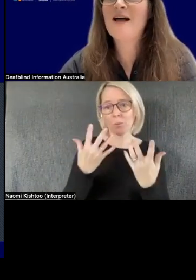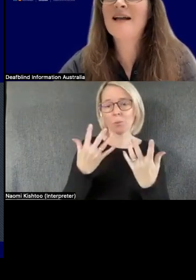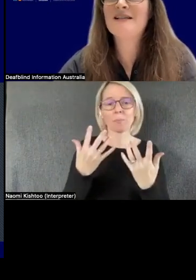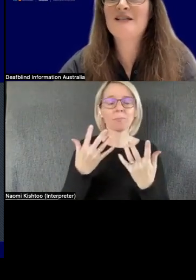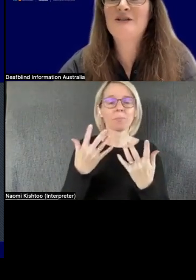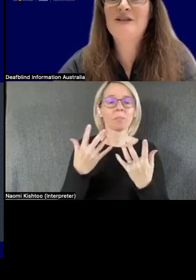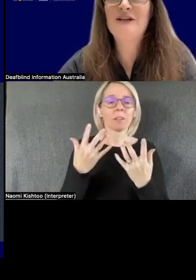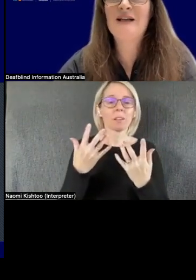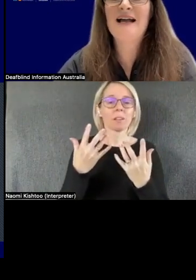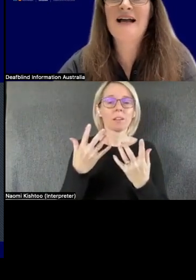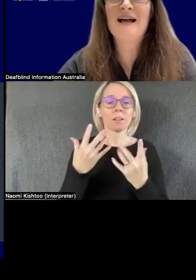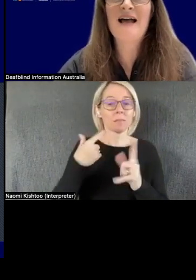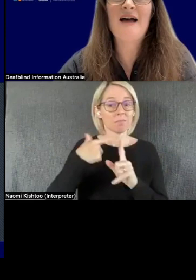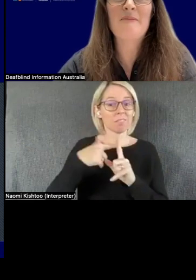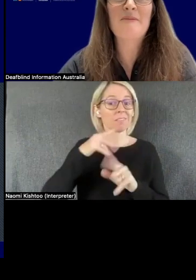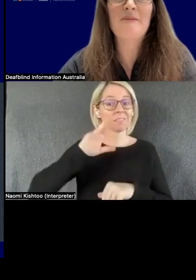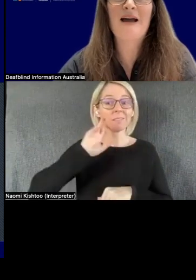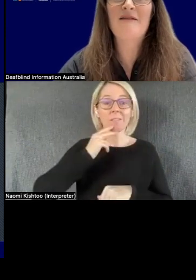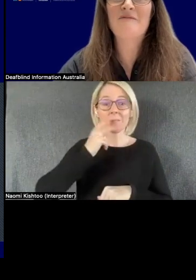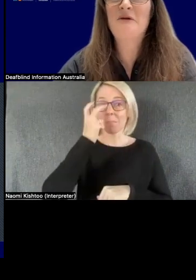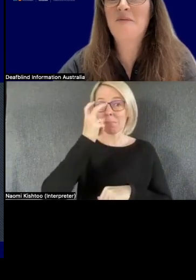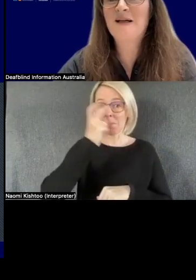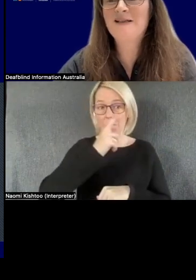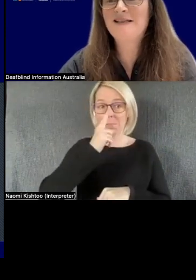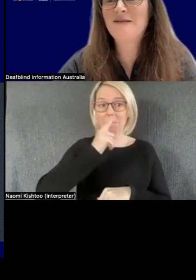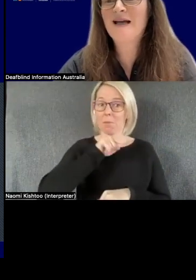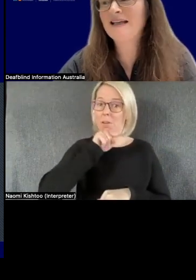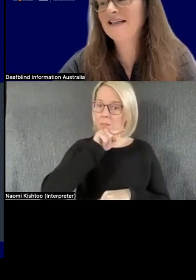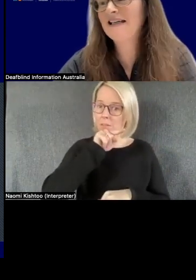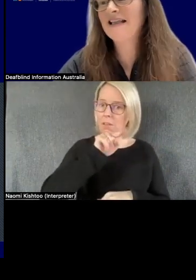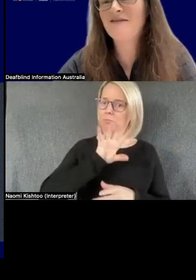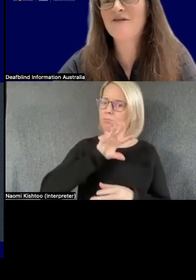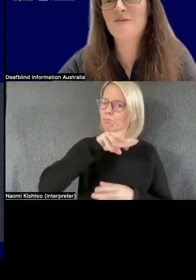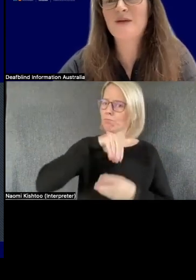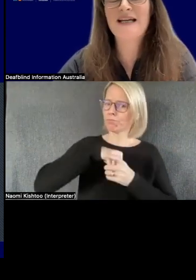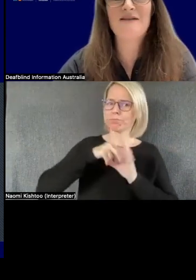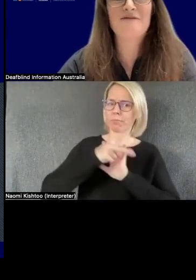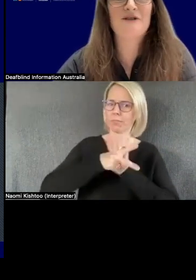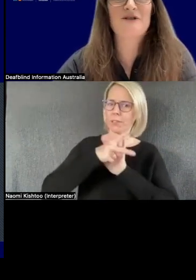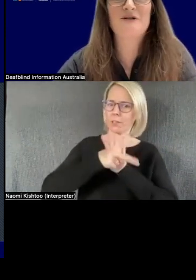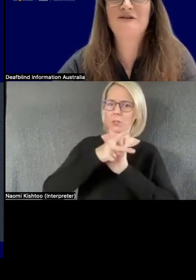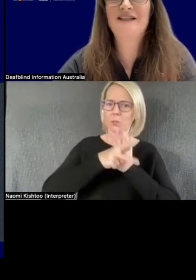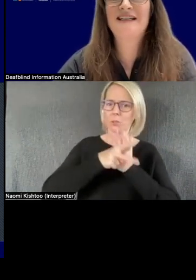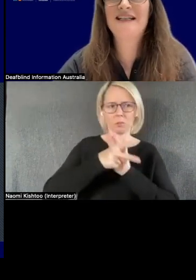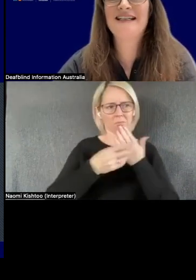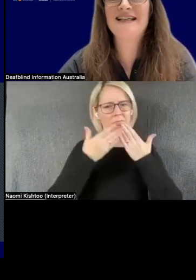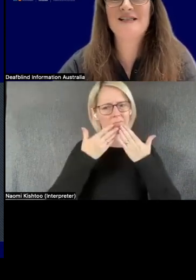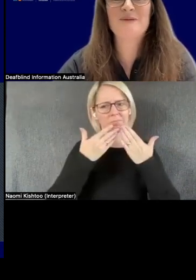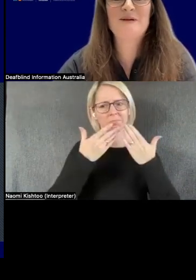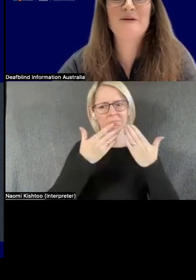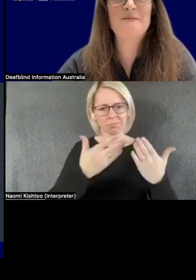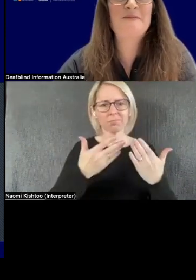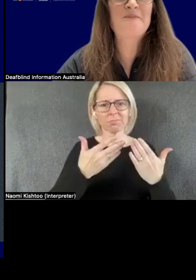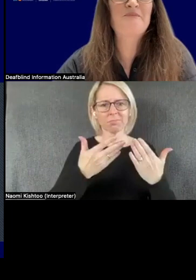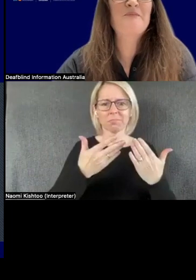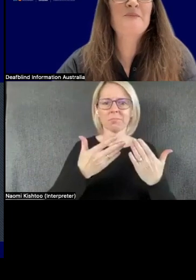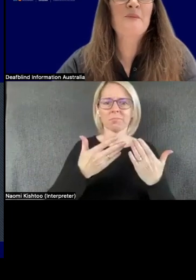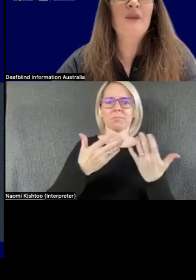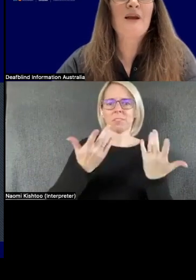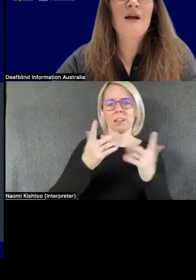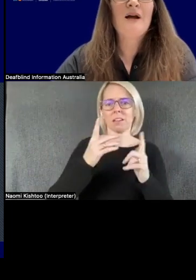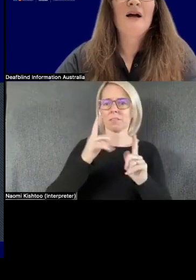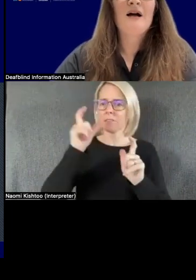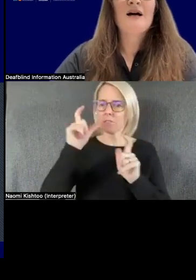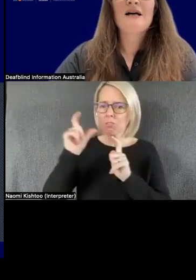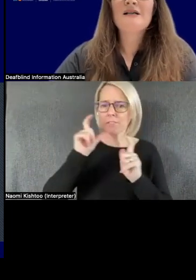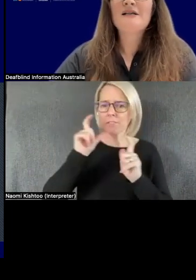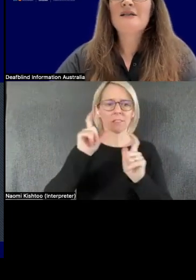deafblindness who have participated in that filming and photography as well.